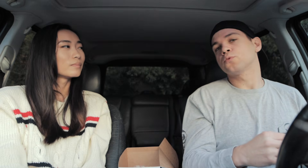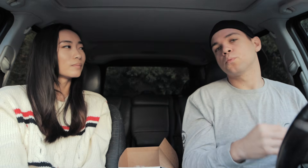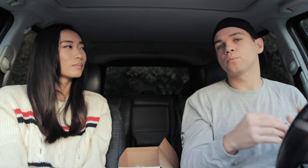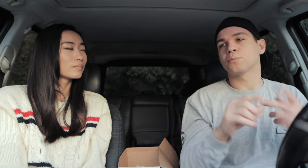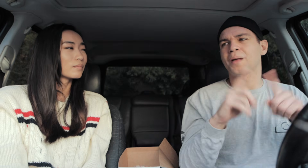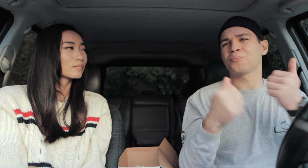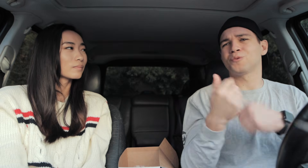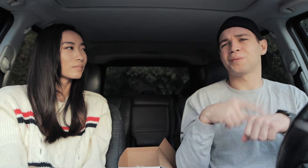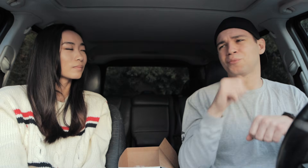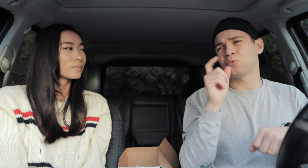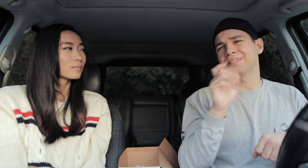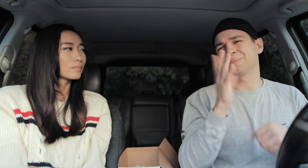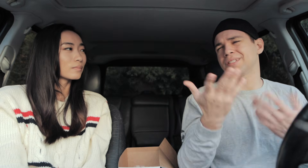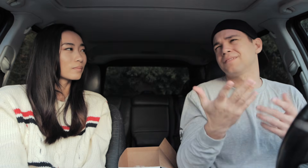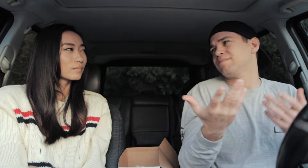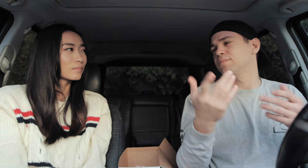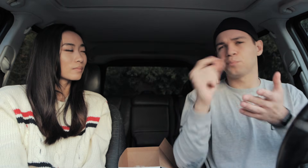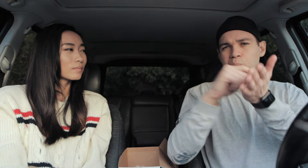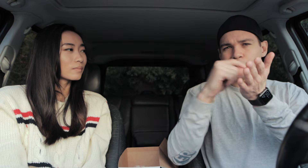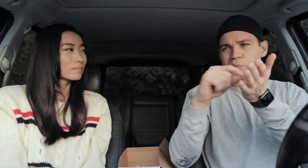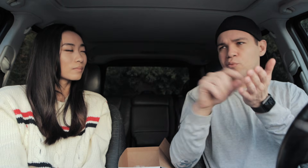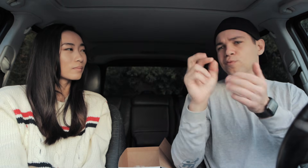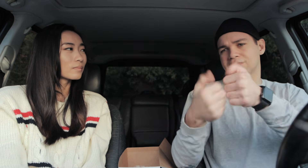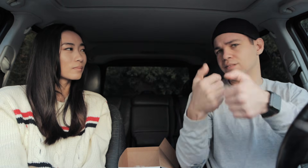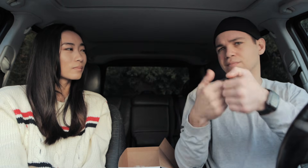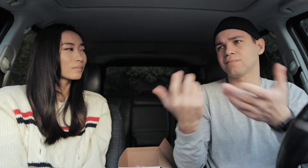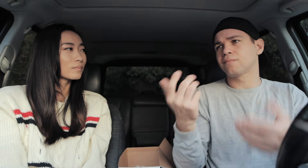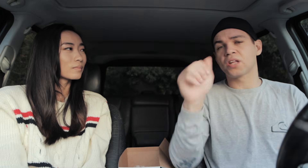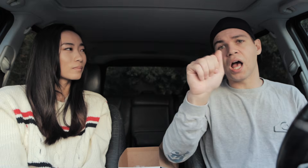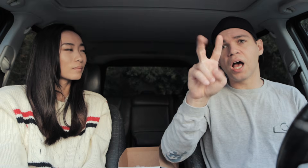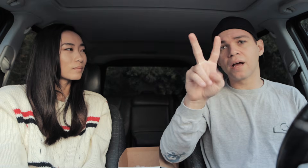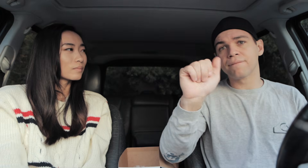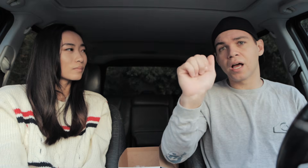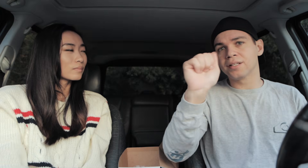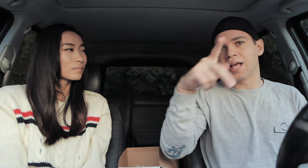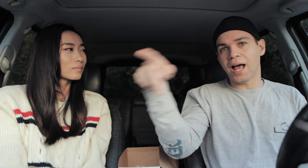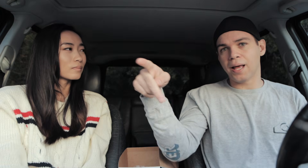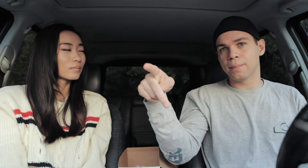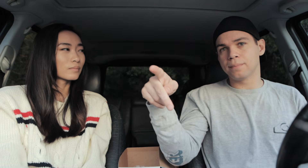but most of the time I dont' need to speak I'll write or text the AVA app